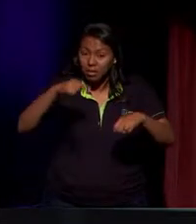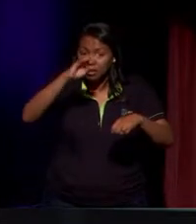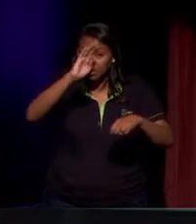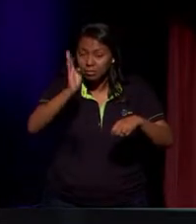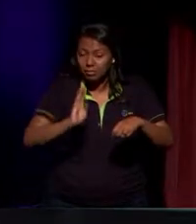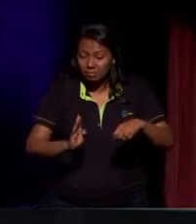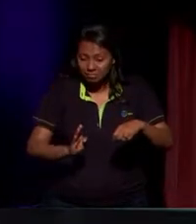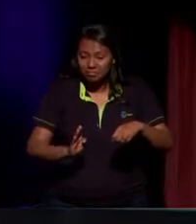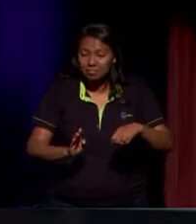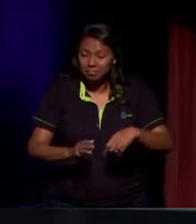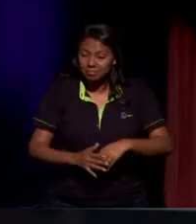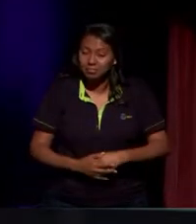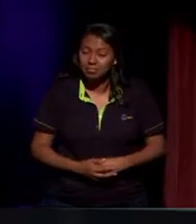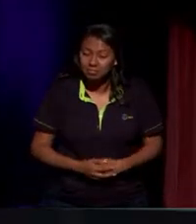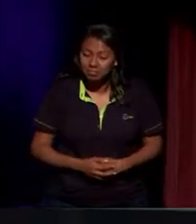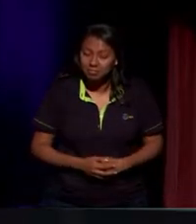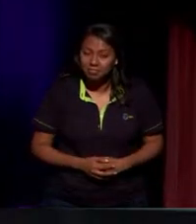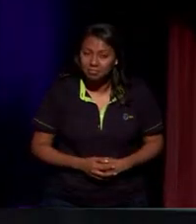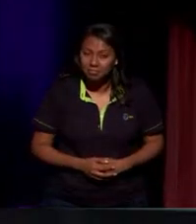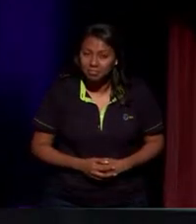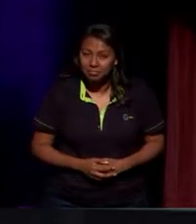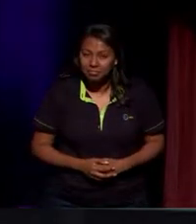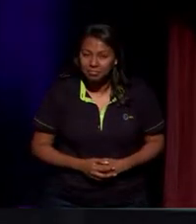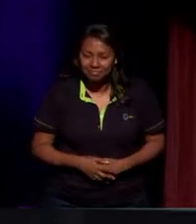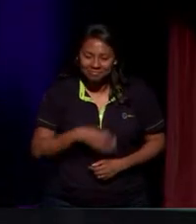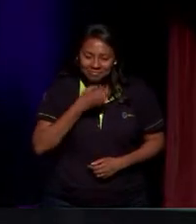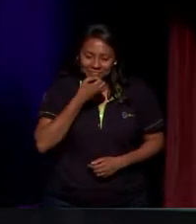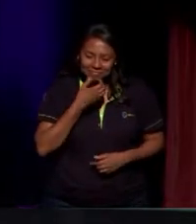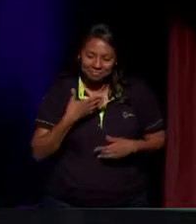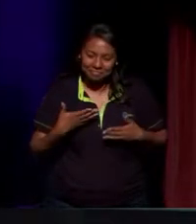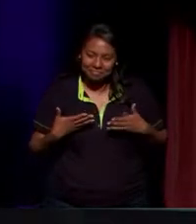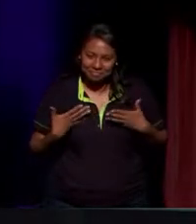and this is encouraging.